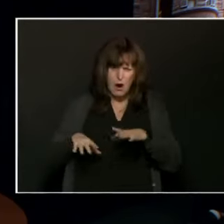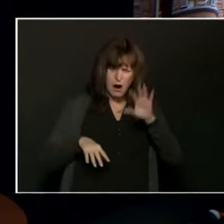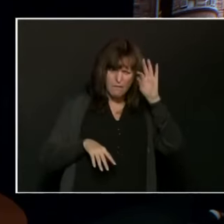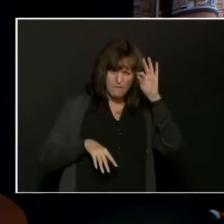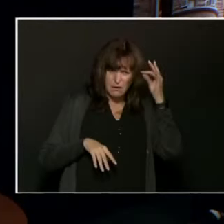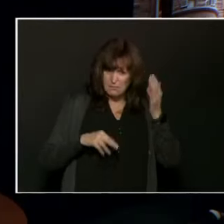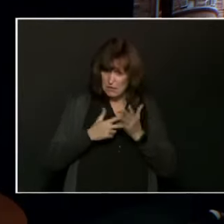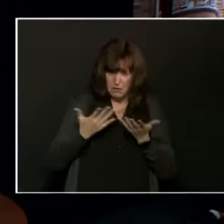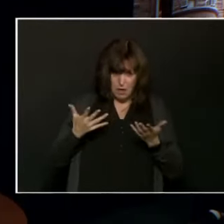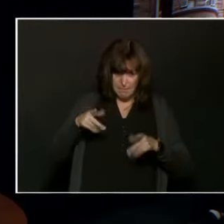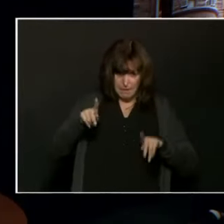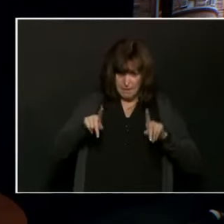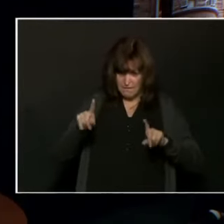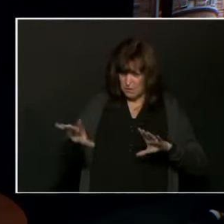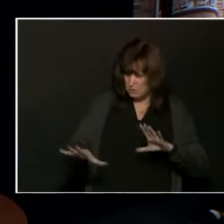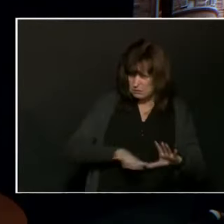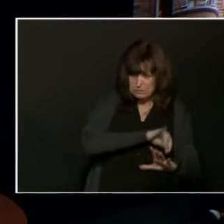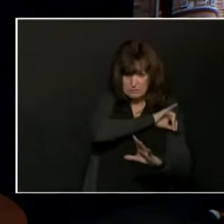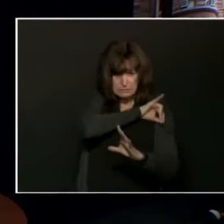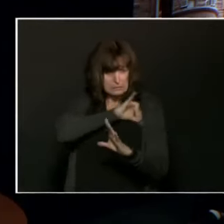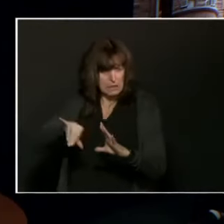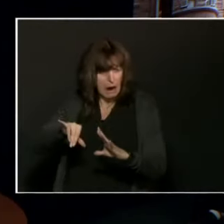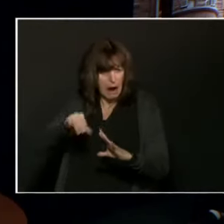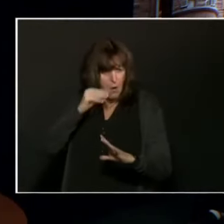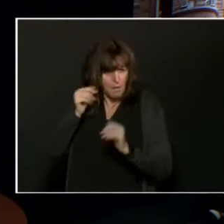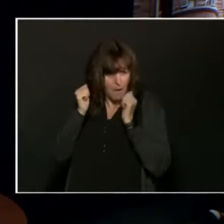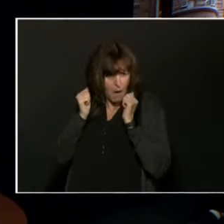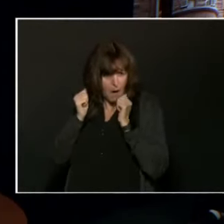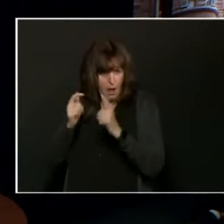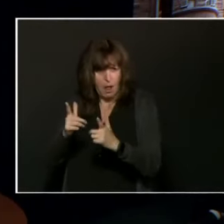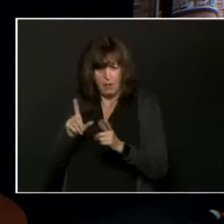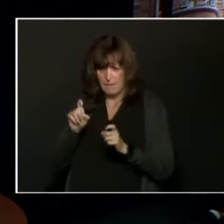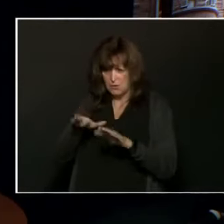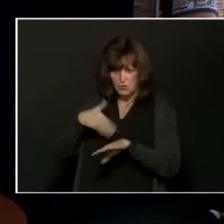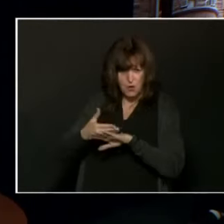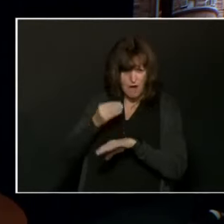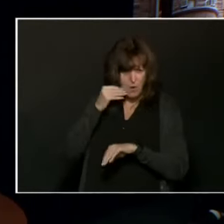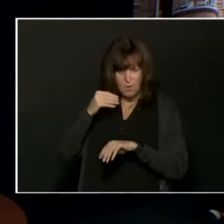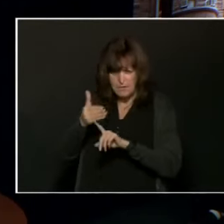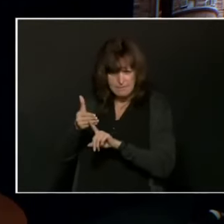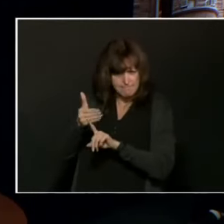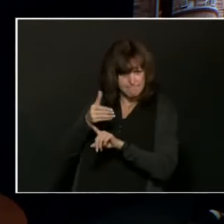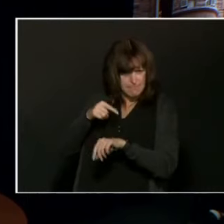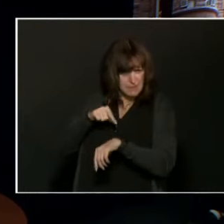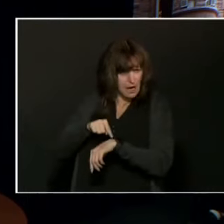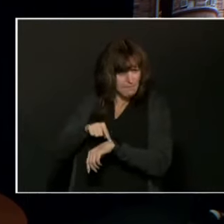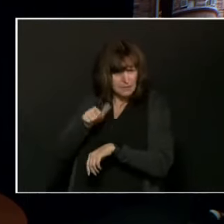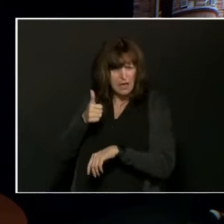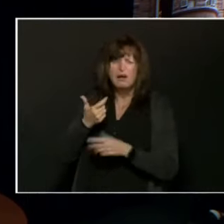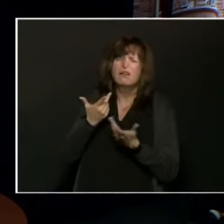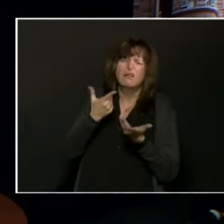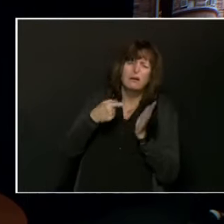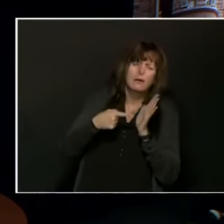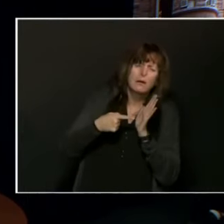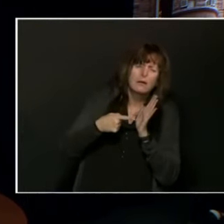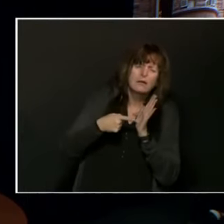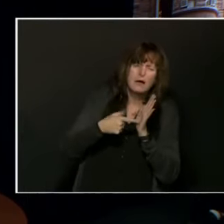TO FRANCE AND AUSTRALIA, ARE WE TALKING ABOUT CURFEWS, ARE WE TALKING ABOUT STAY-AT-HOME